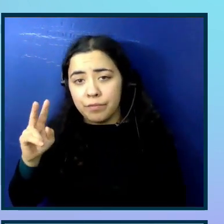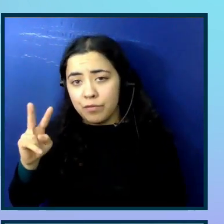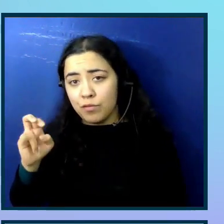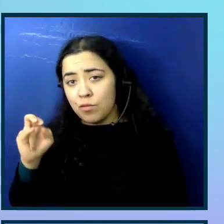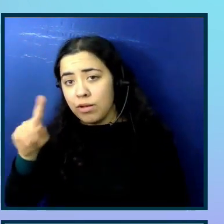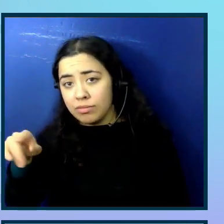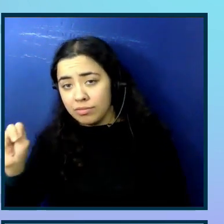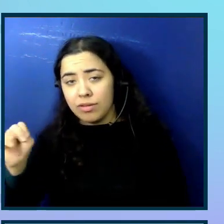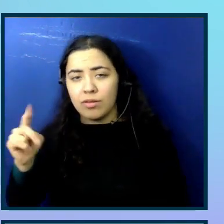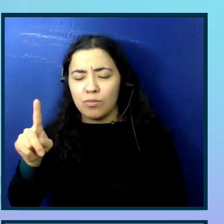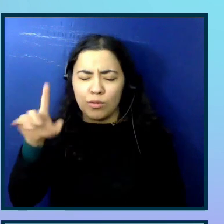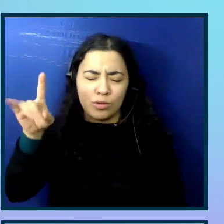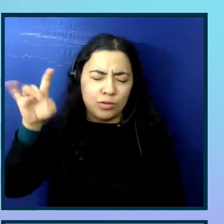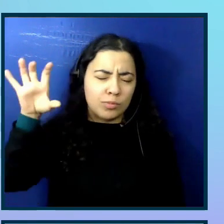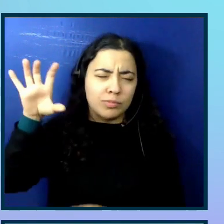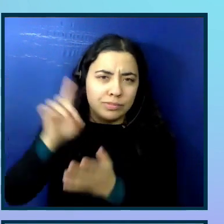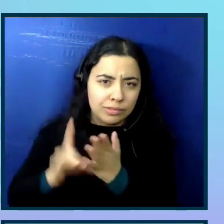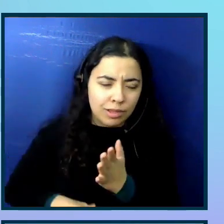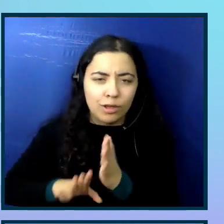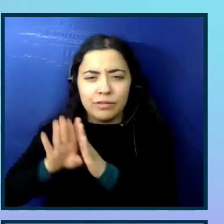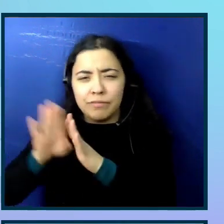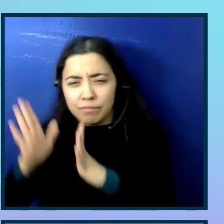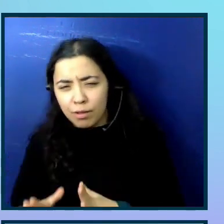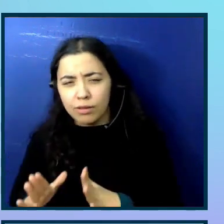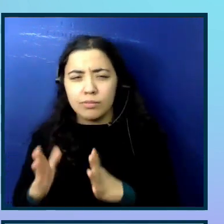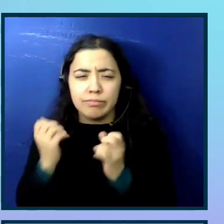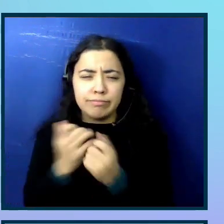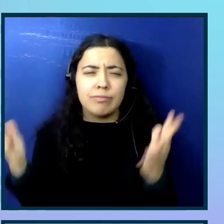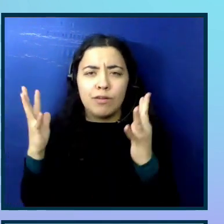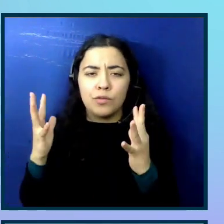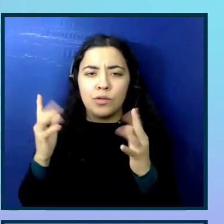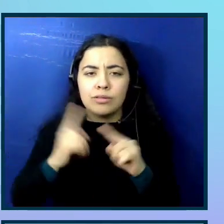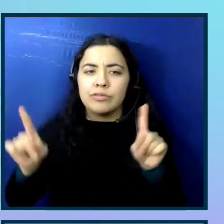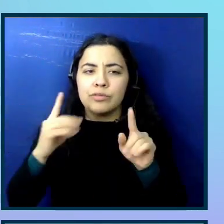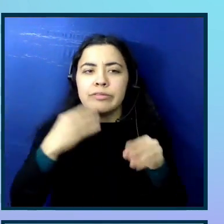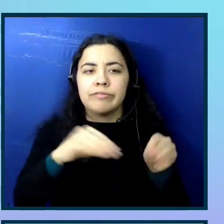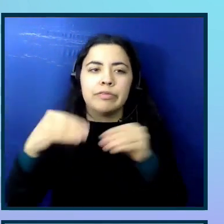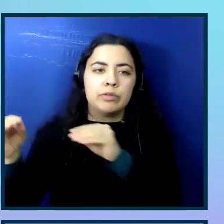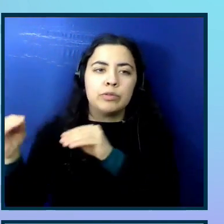thousands of developers and dozens of different vendors who work with different apps webs of the end user experience.